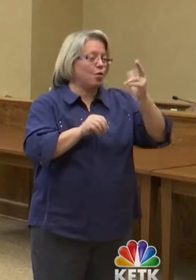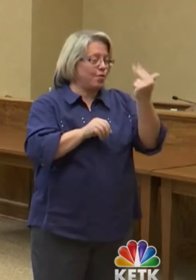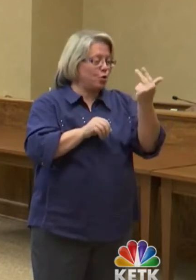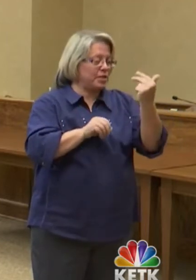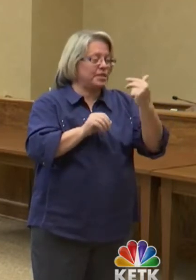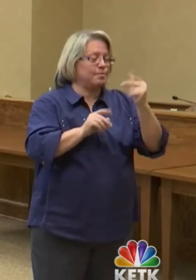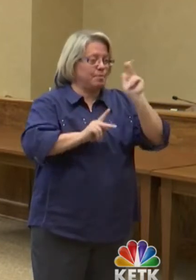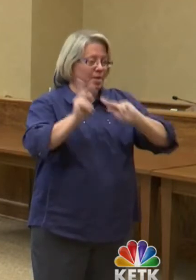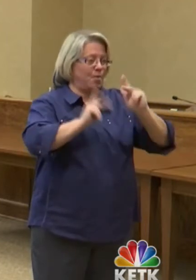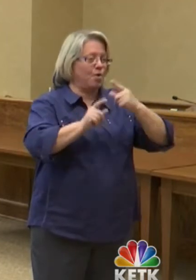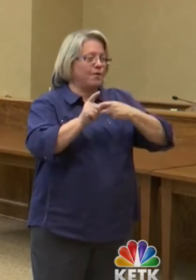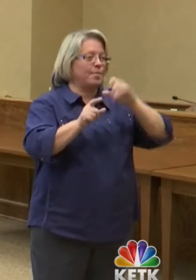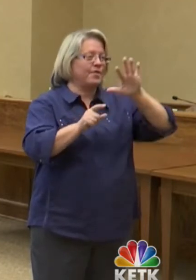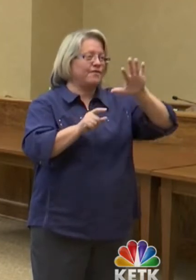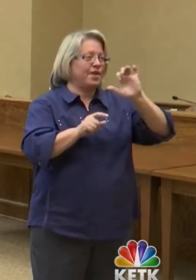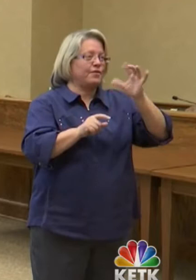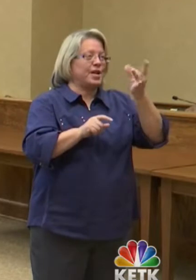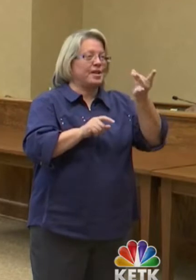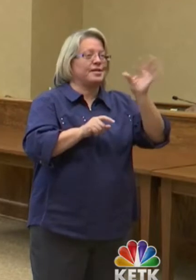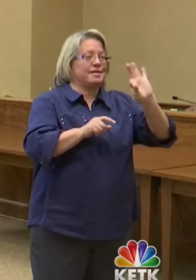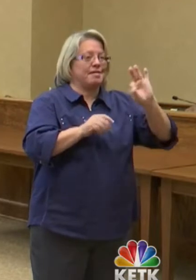COVID-19 ON MARCH 10 AND DATES